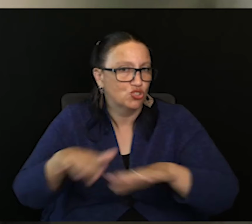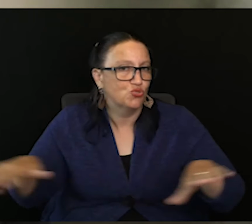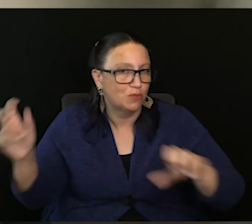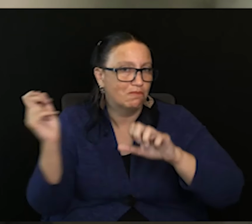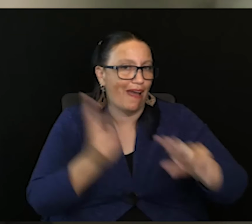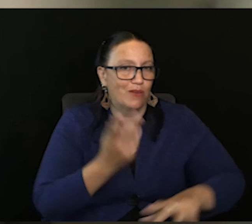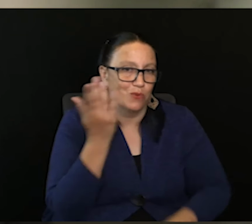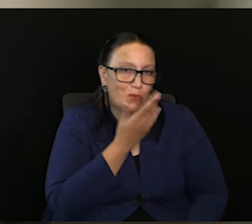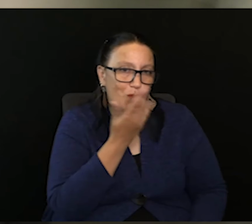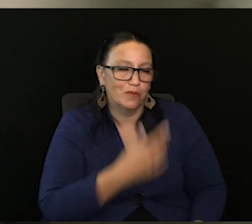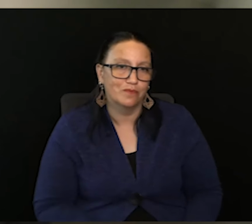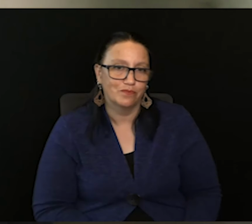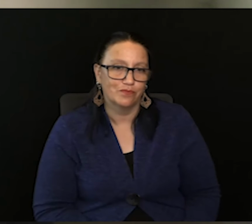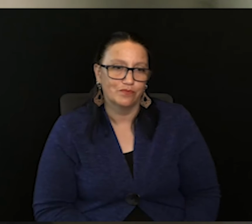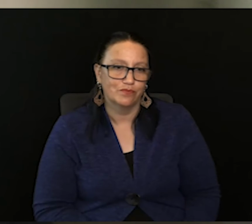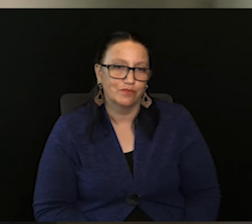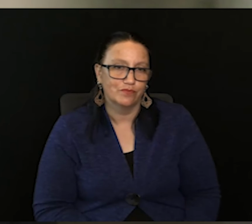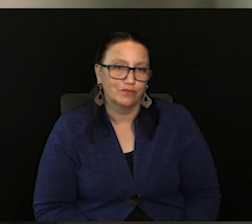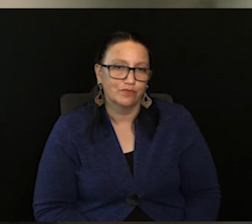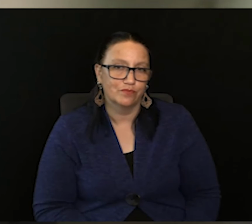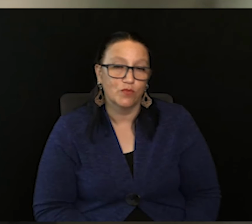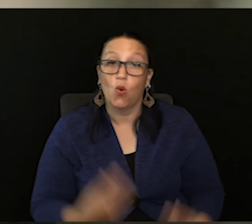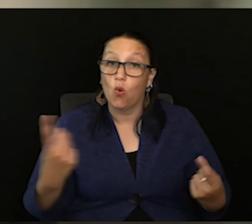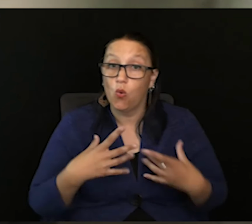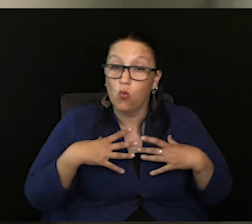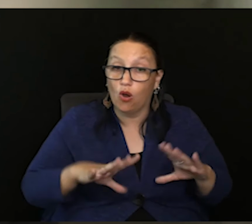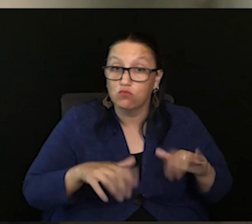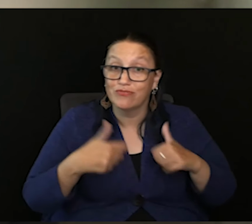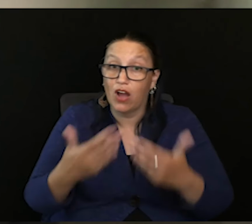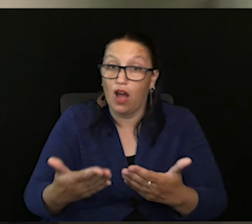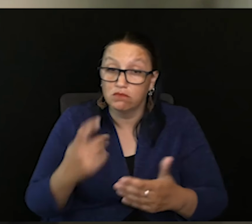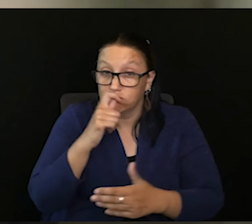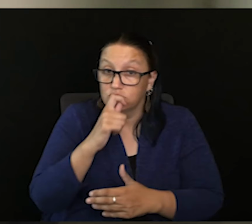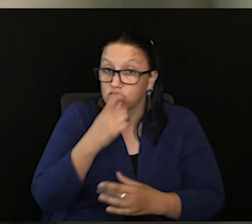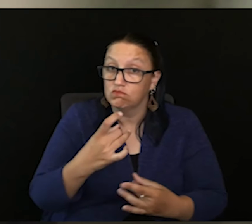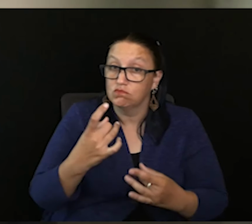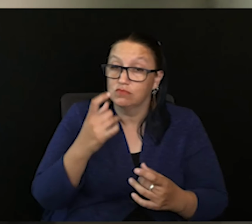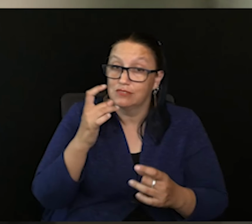And it would be up to the states to provide that supply if that were a decision